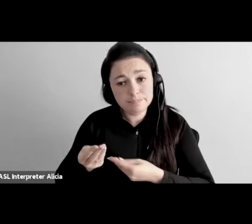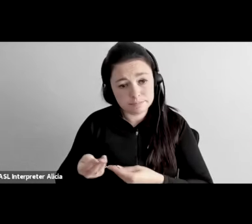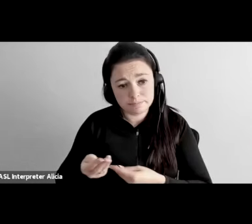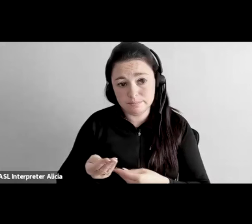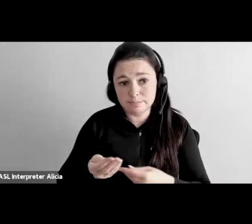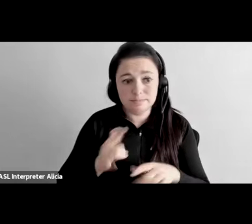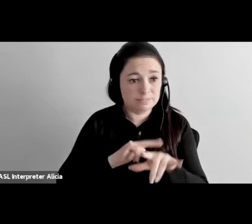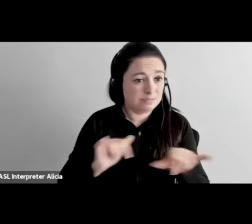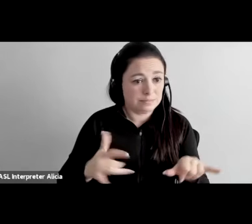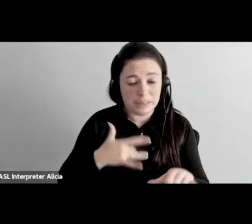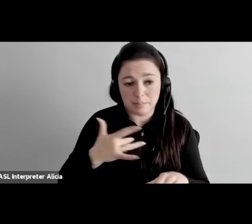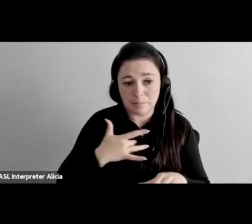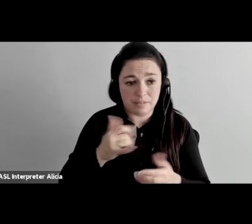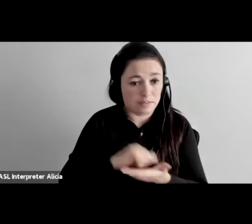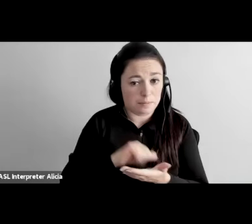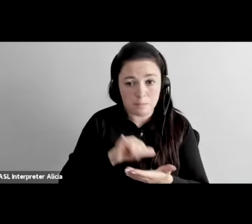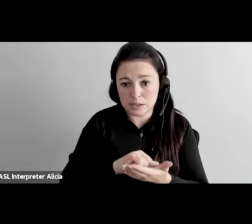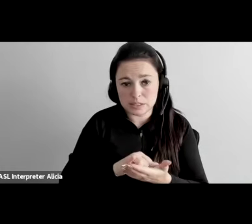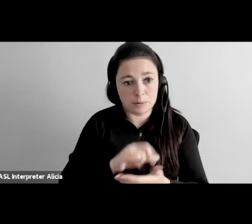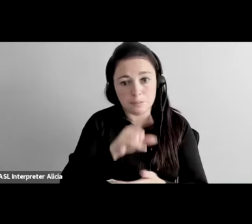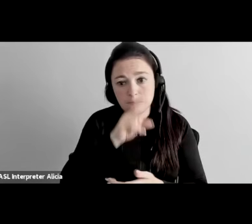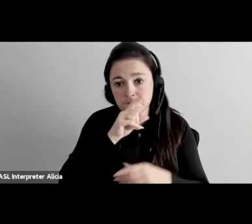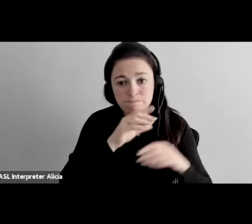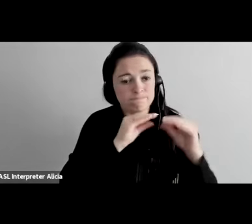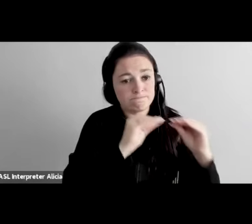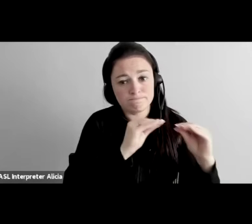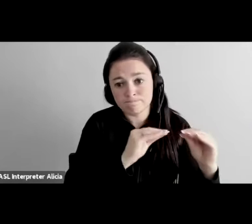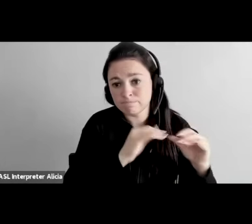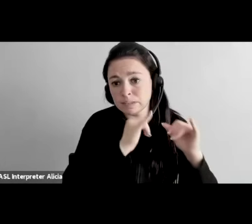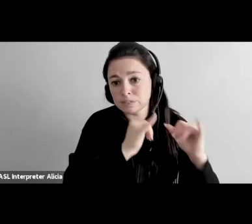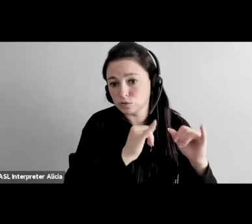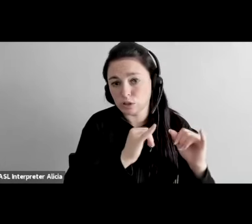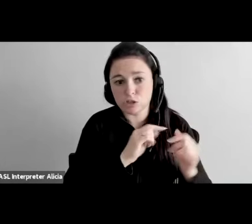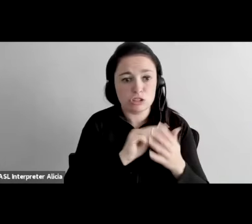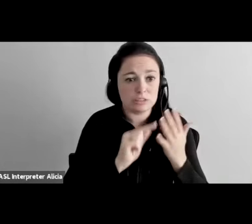to expect books leave out since it's a team effort